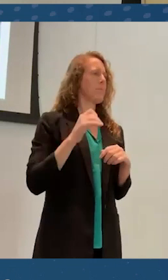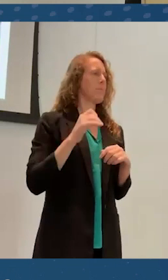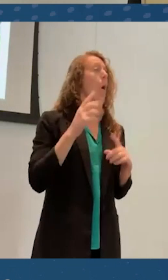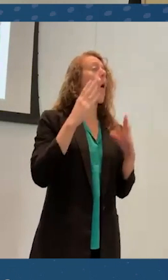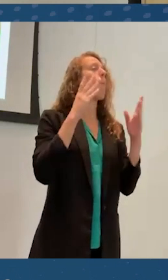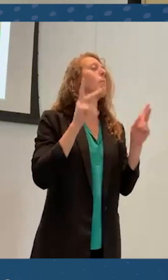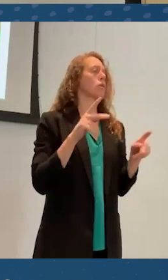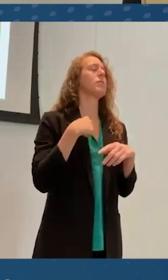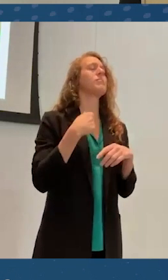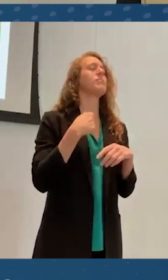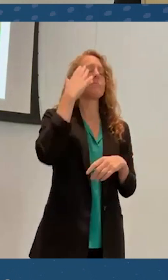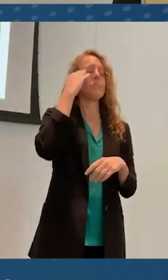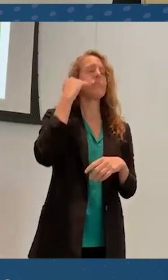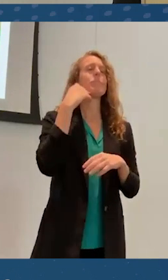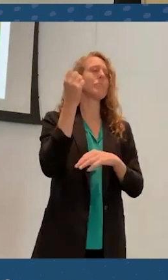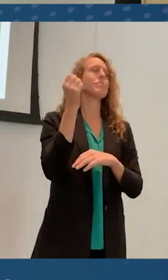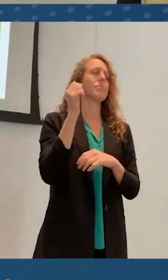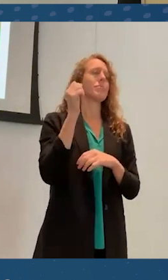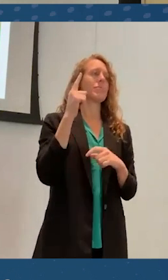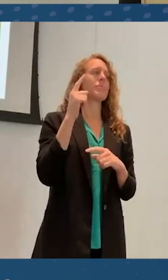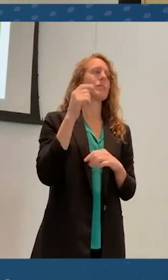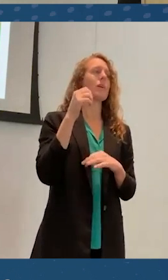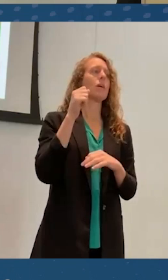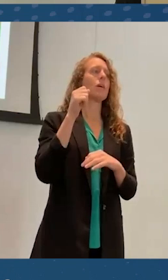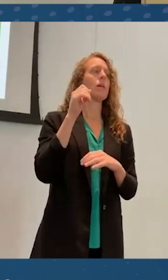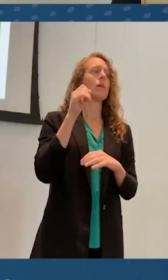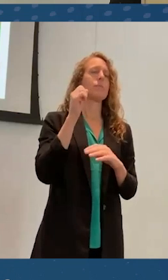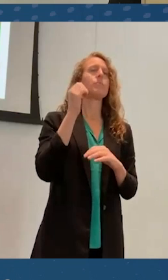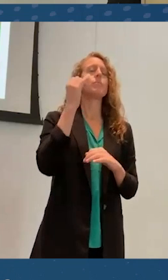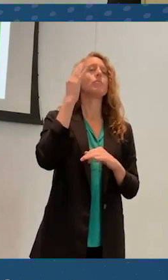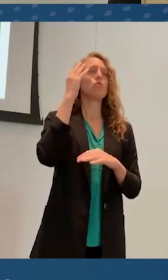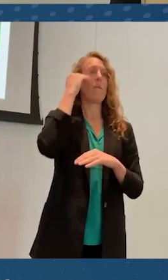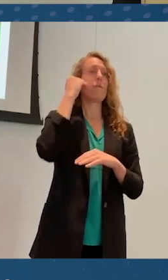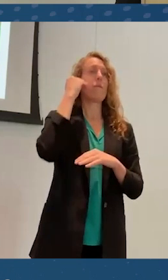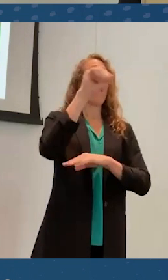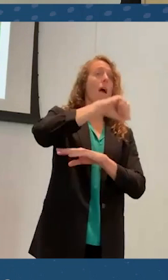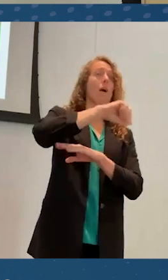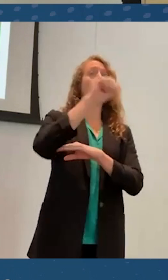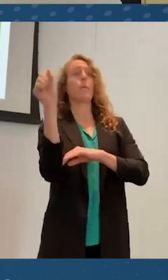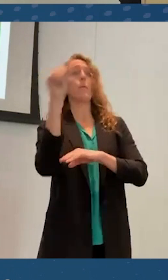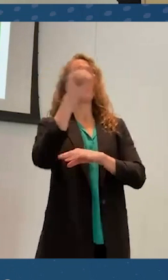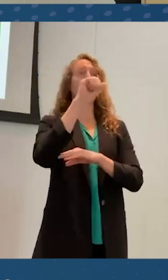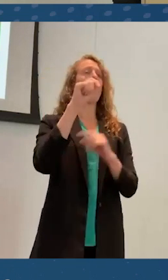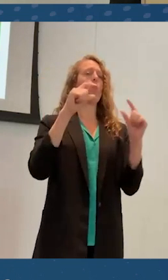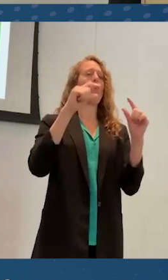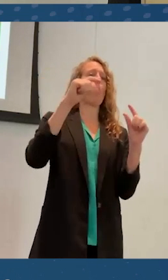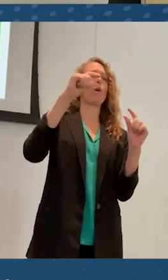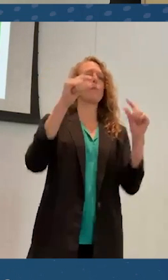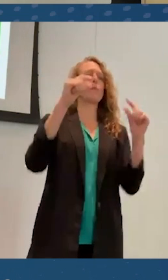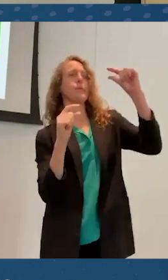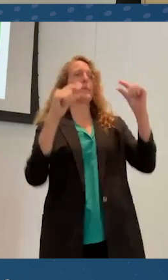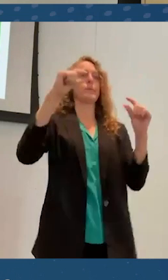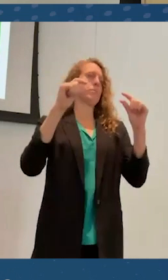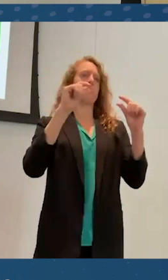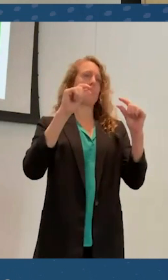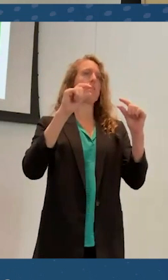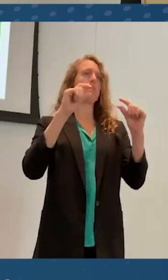Otherwise, all the same things about depth positioning and size that I just went over in the previous slides